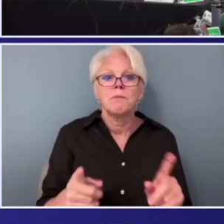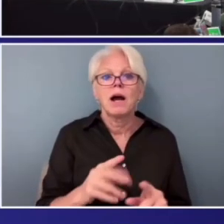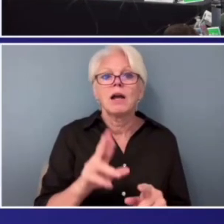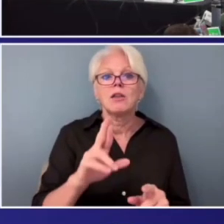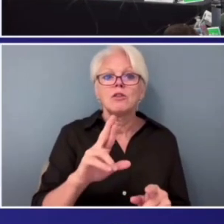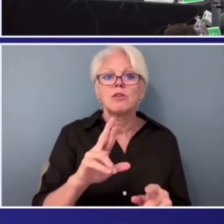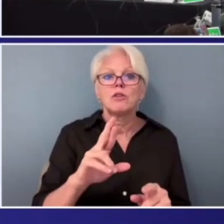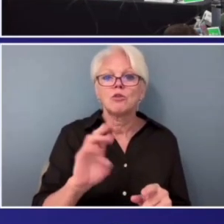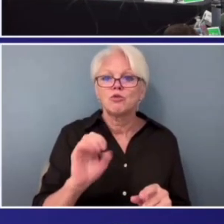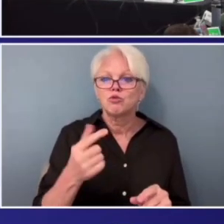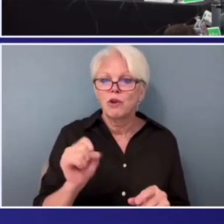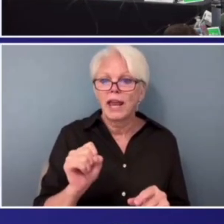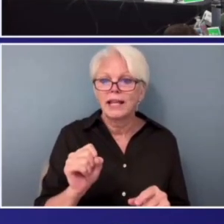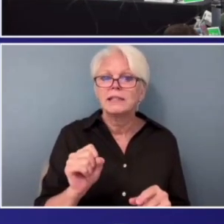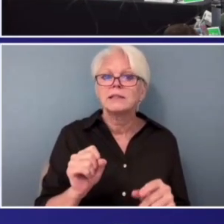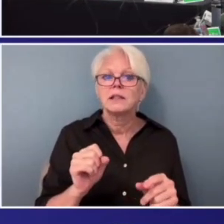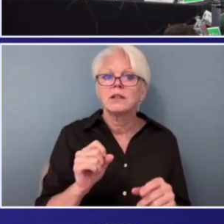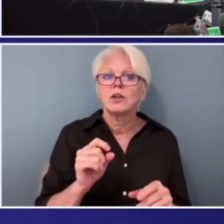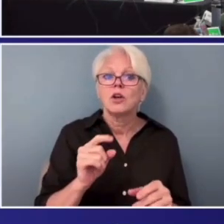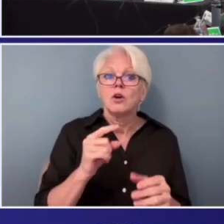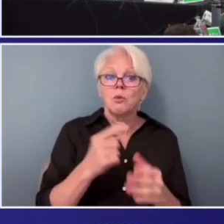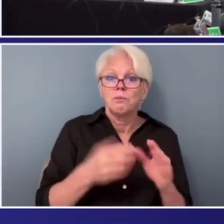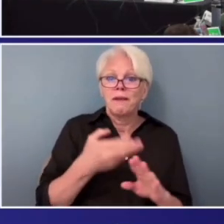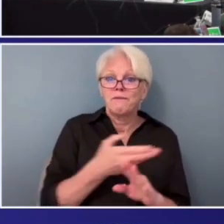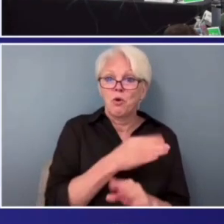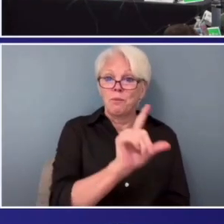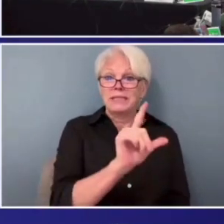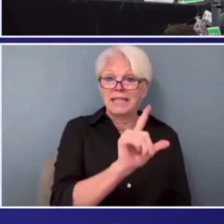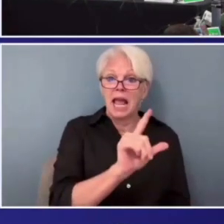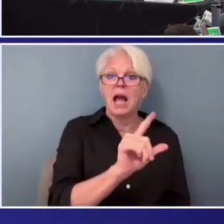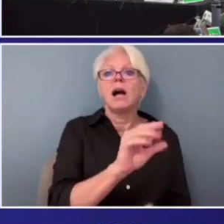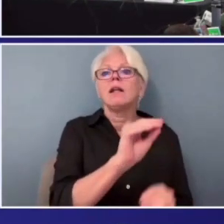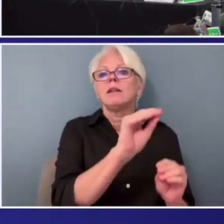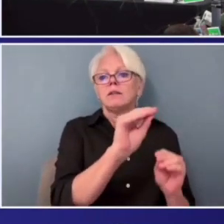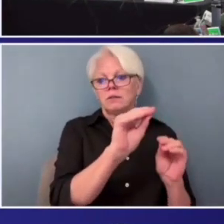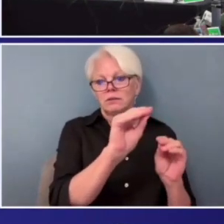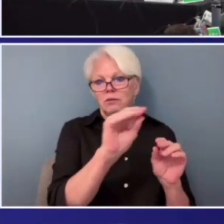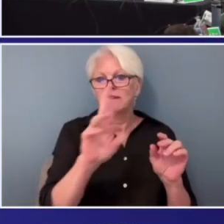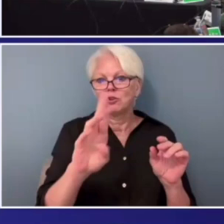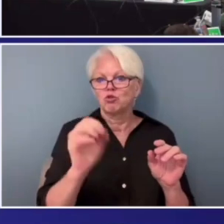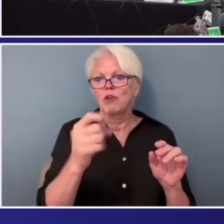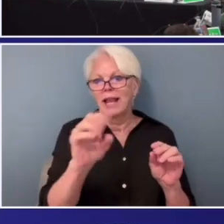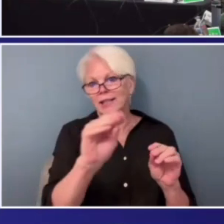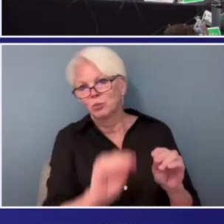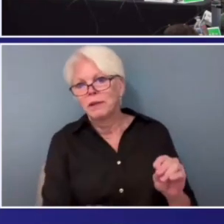from what was (l) to add a joint --